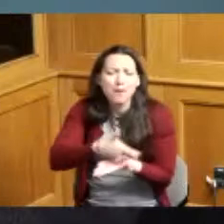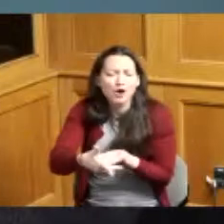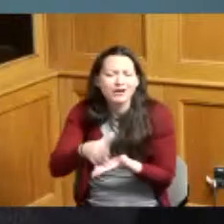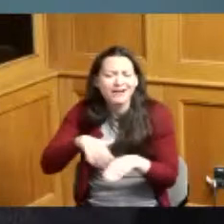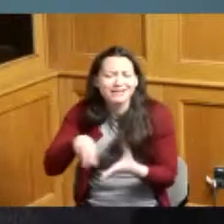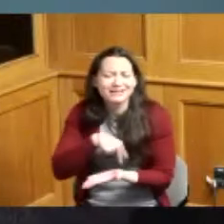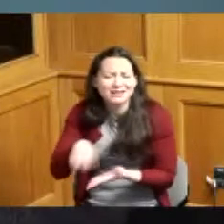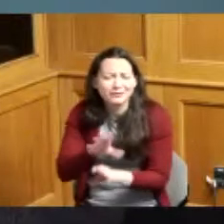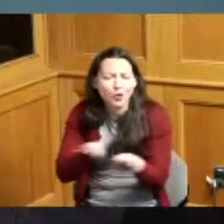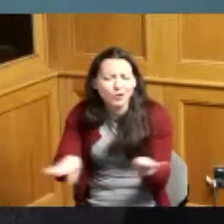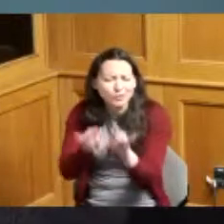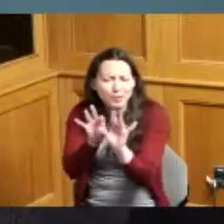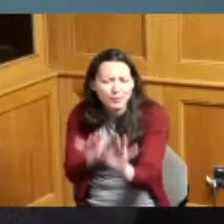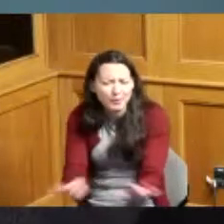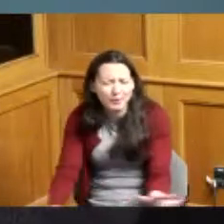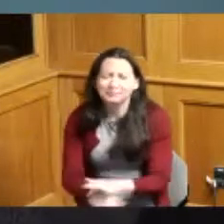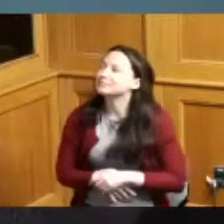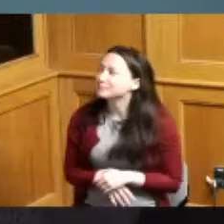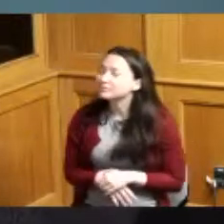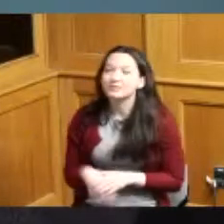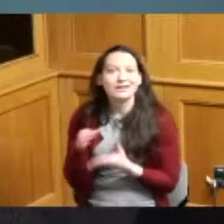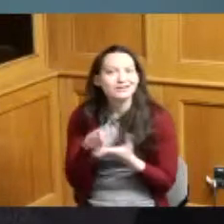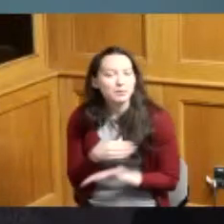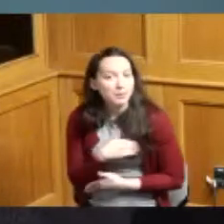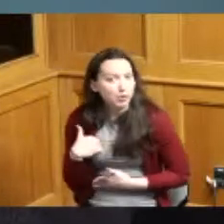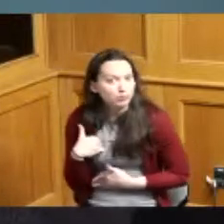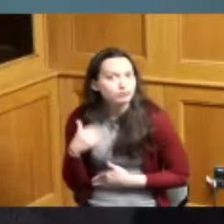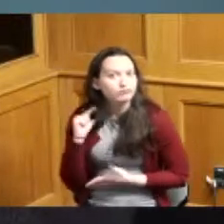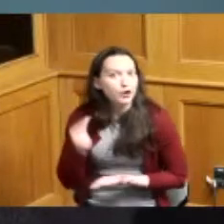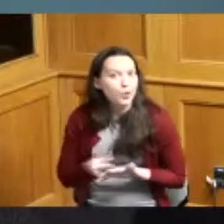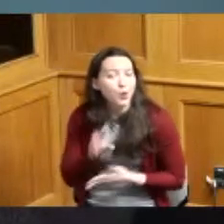uh also when some of their members graduated from Woodward High School